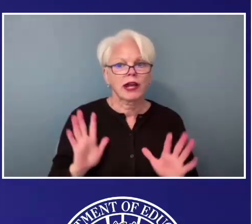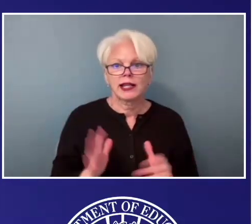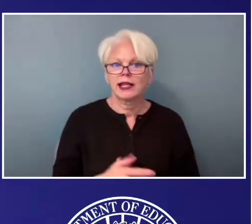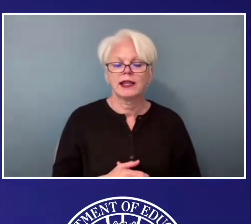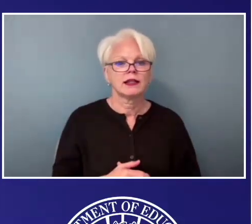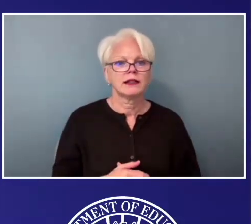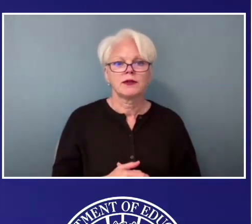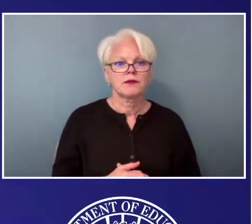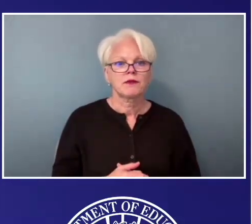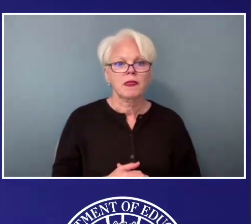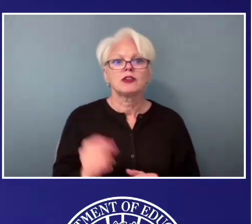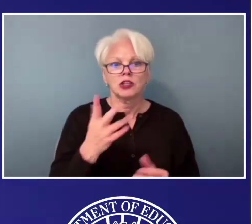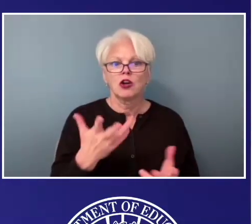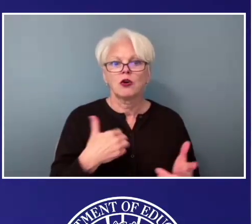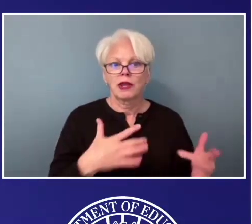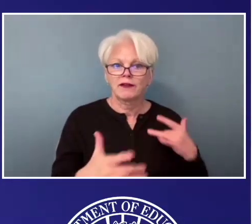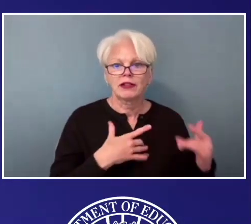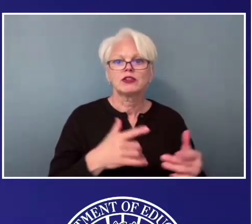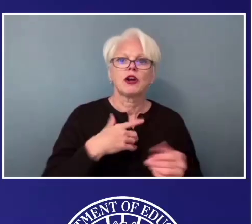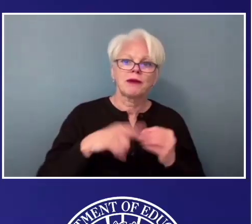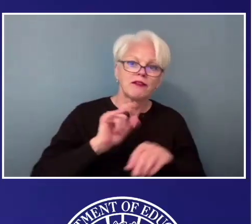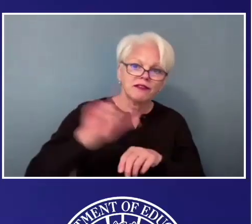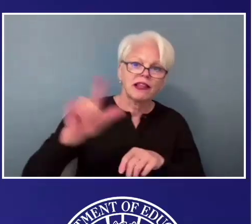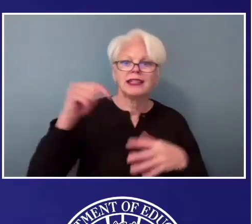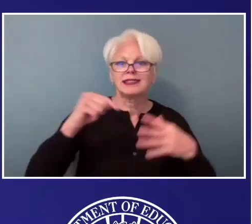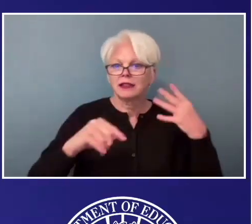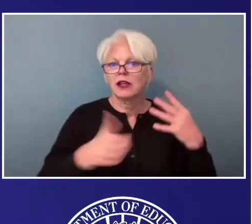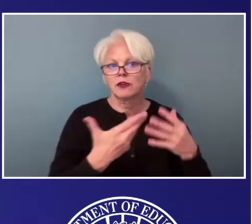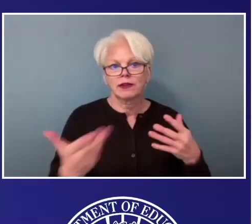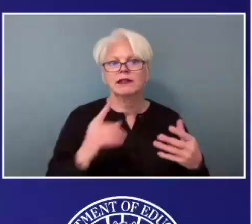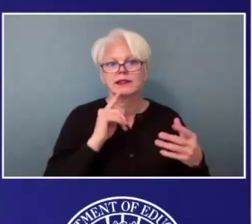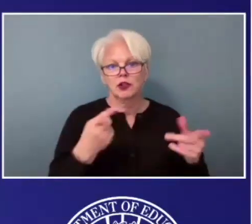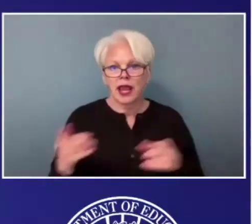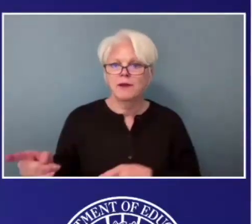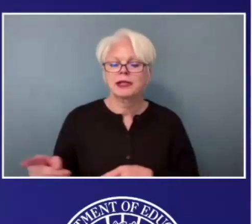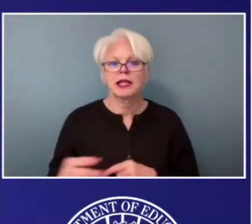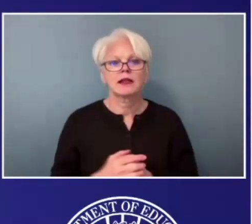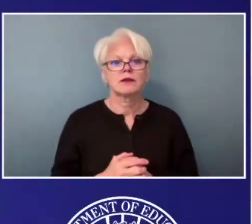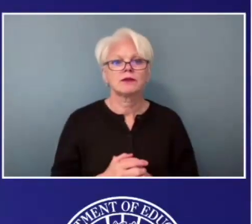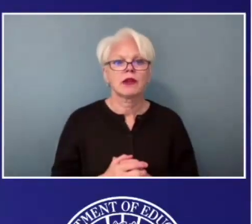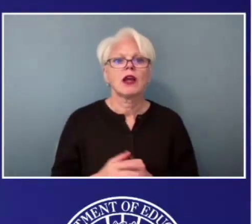and there's concerns with flights and all of these other provisions that are happening. We want to make sure that